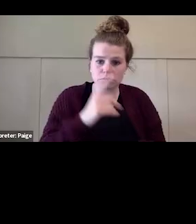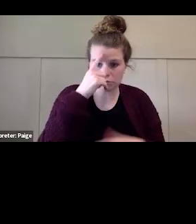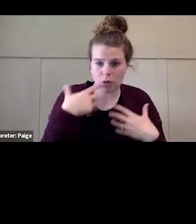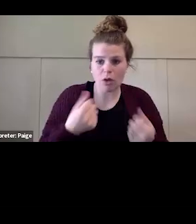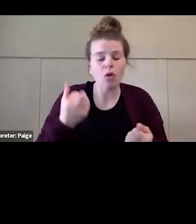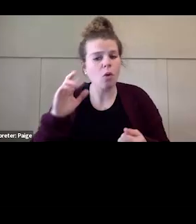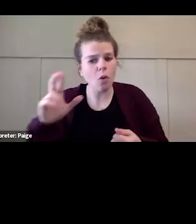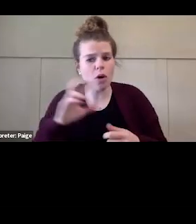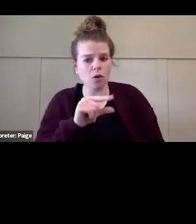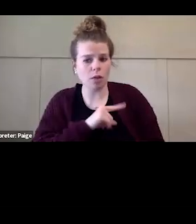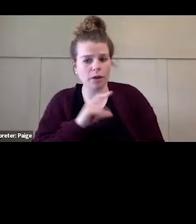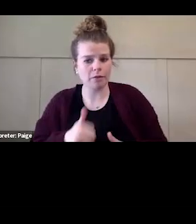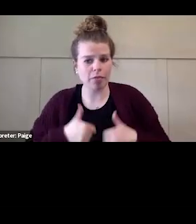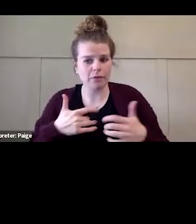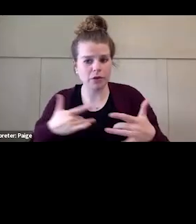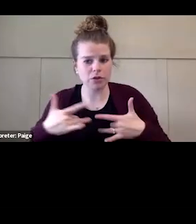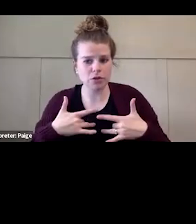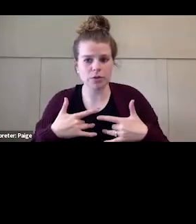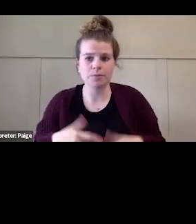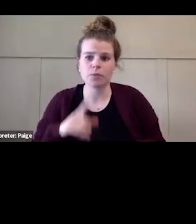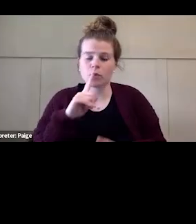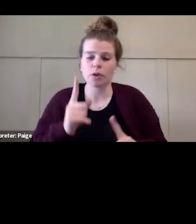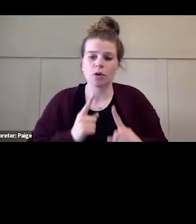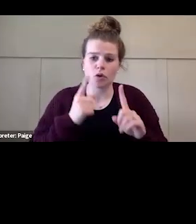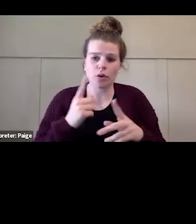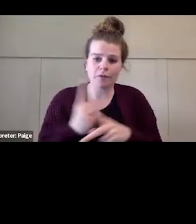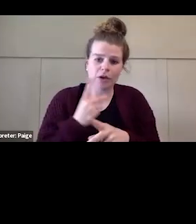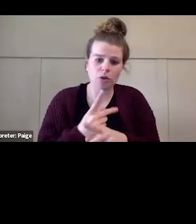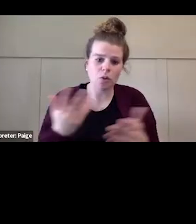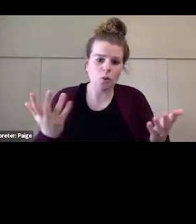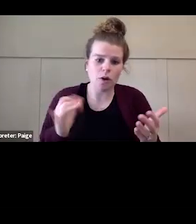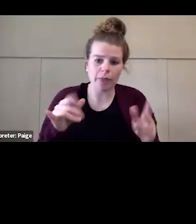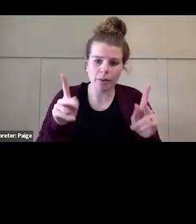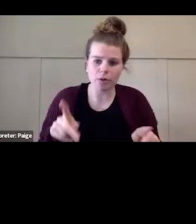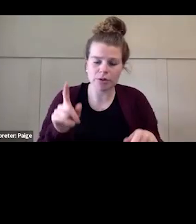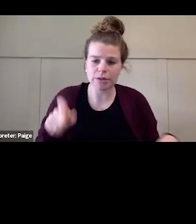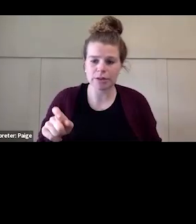And the goal of these interactions is to really just figure out whatever that person needs in the moment.